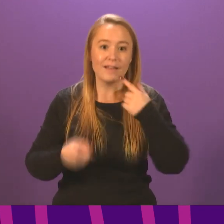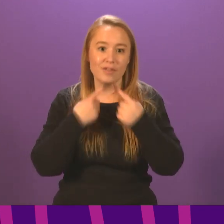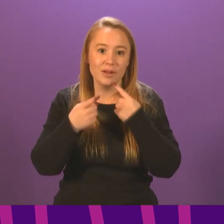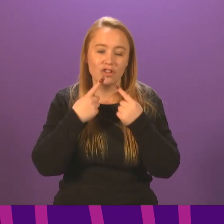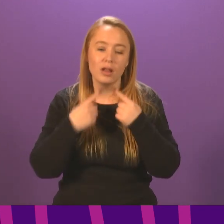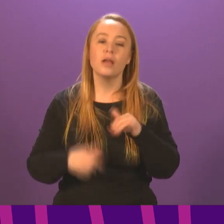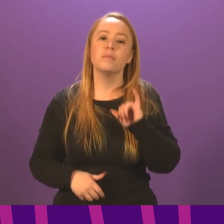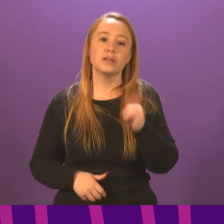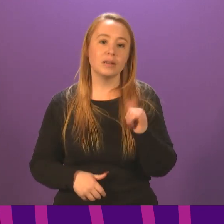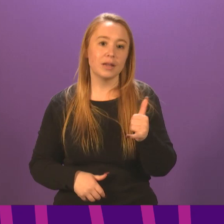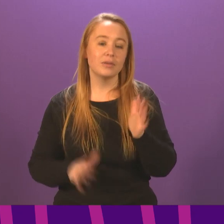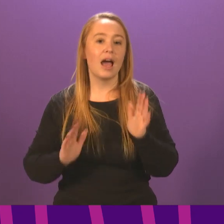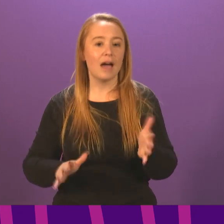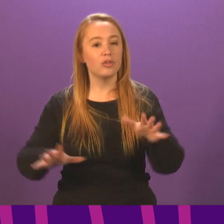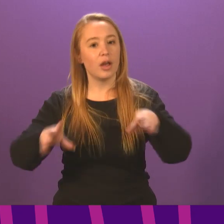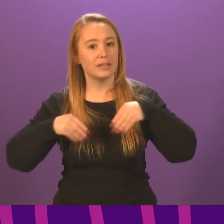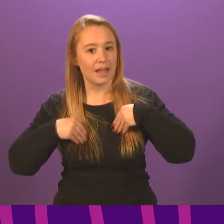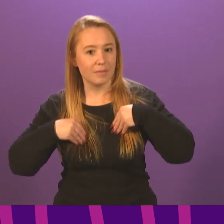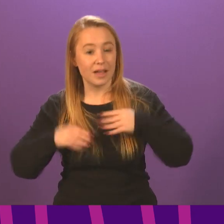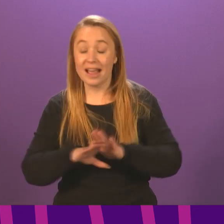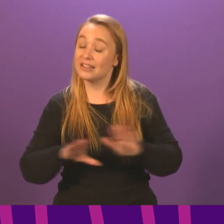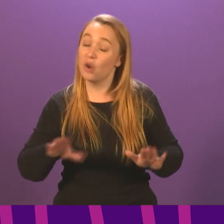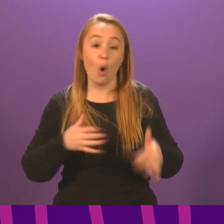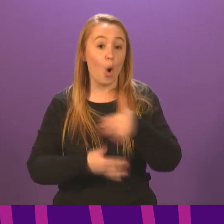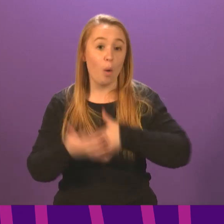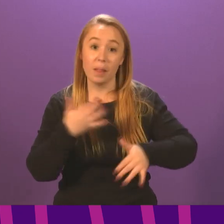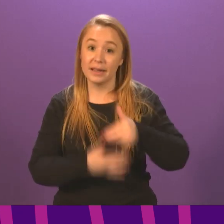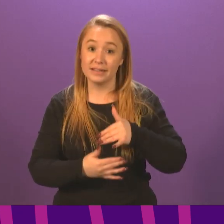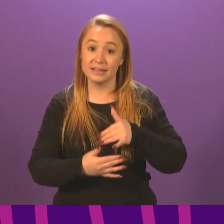accept that, at heart, the situation is not complicated: we are dealing with an infectious